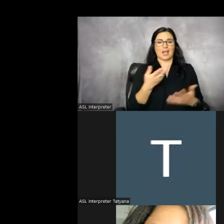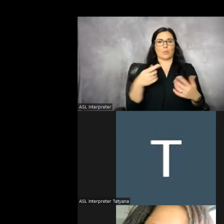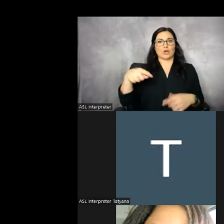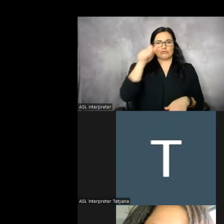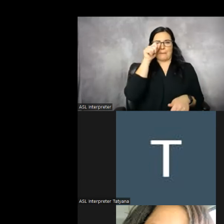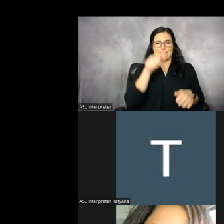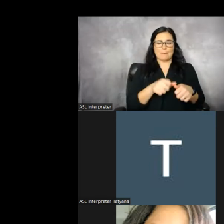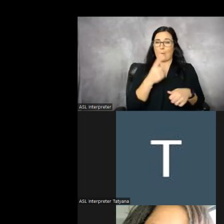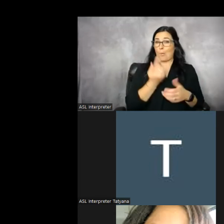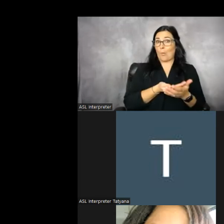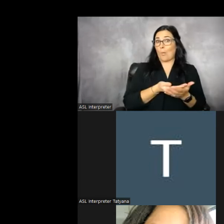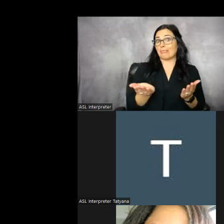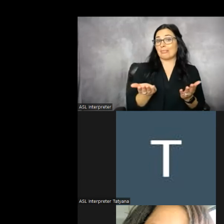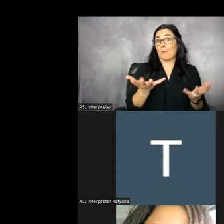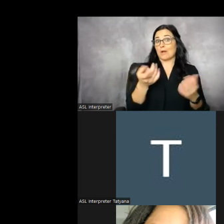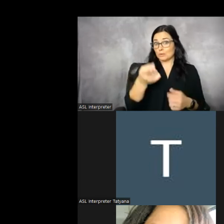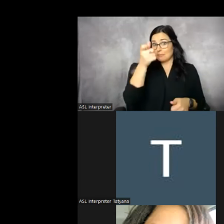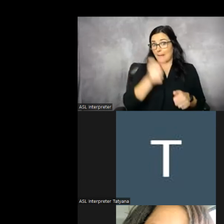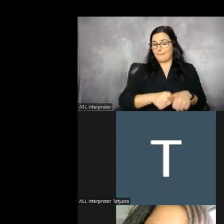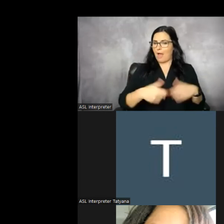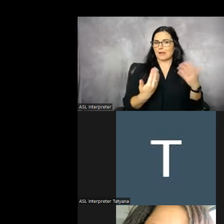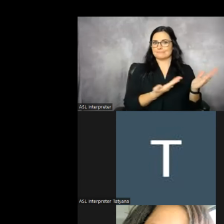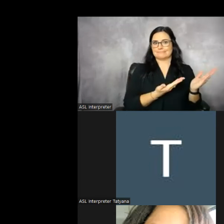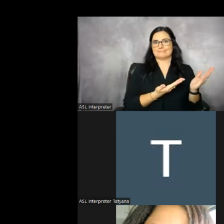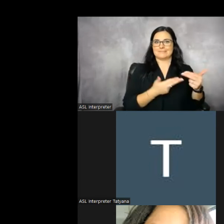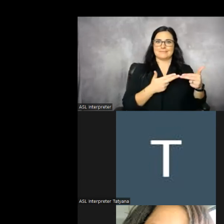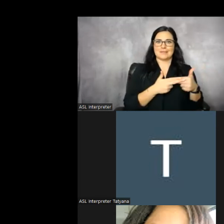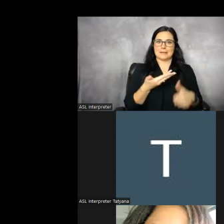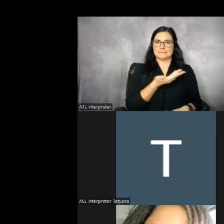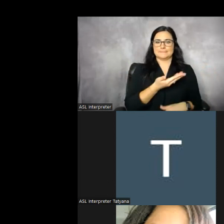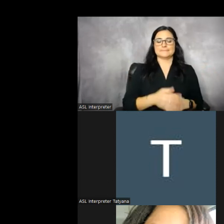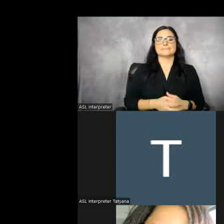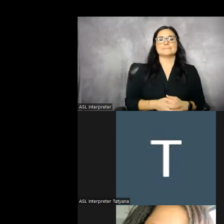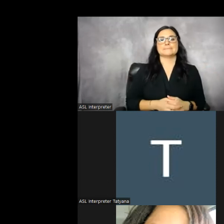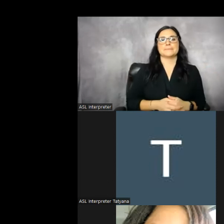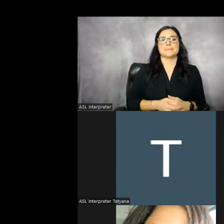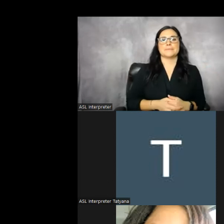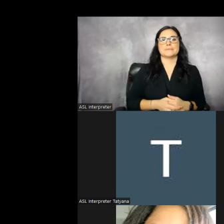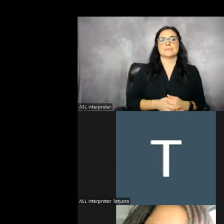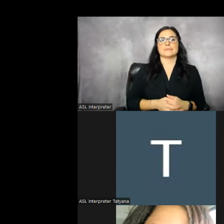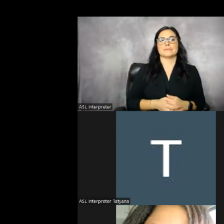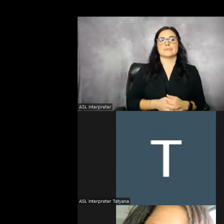If you remember nothing else, remember this. Is what you're looking at or trying to create,